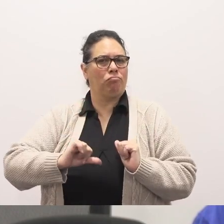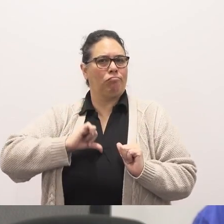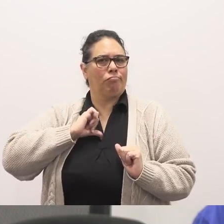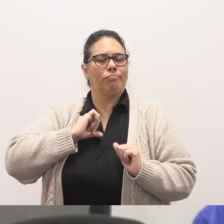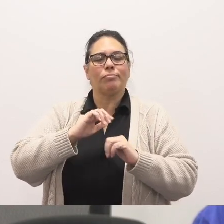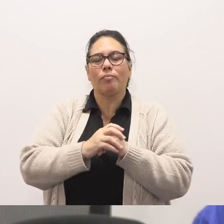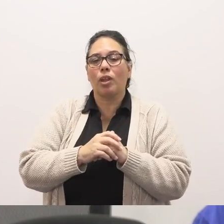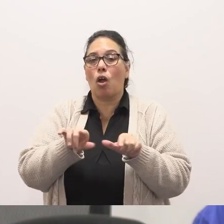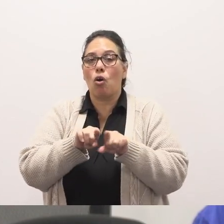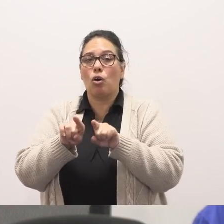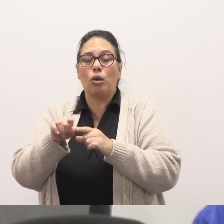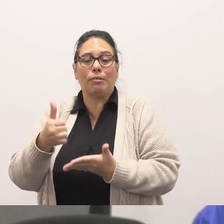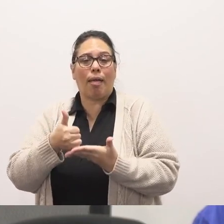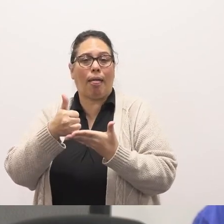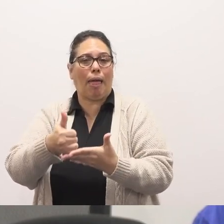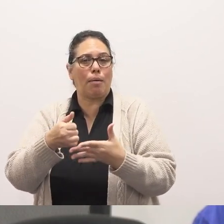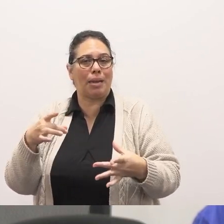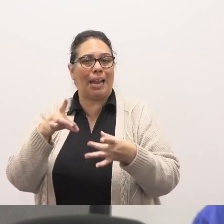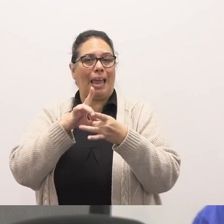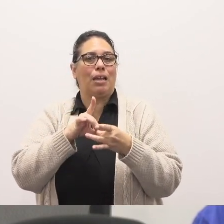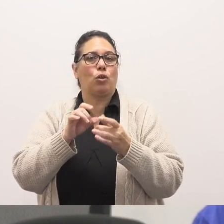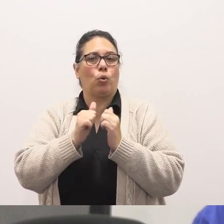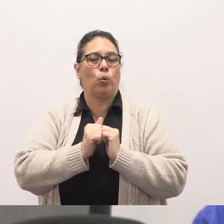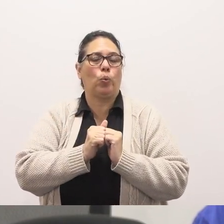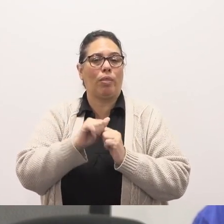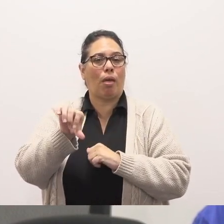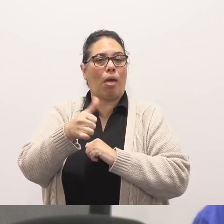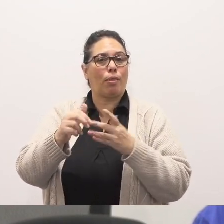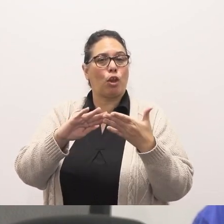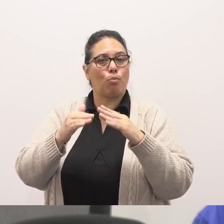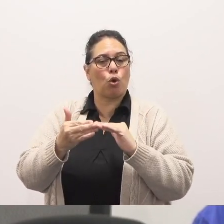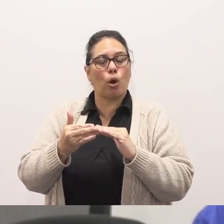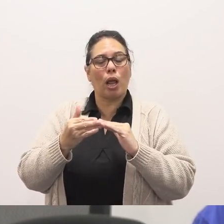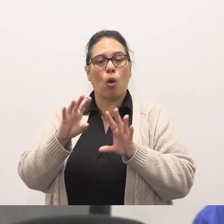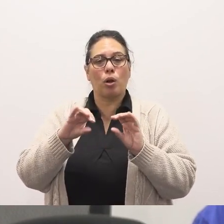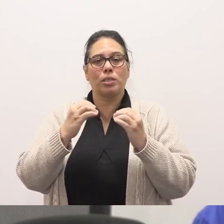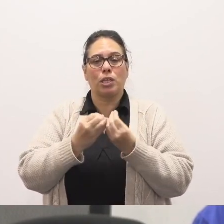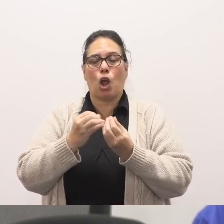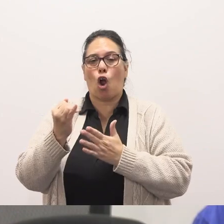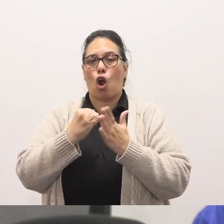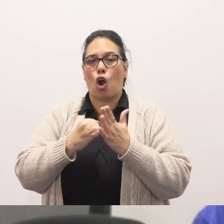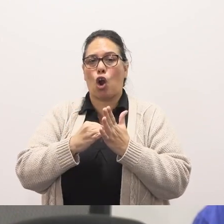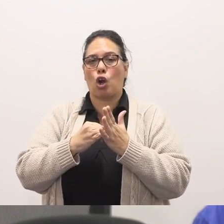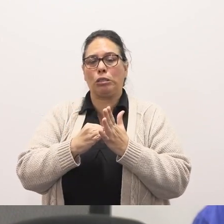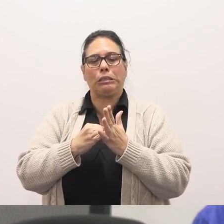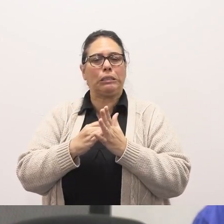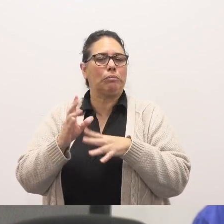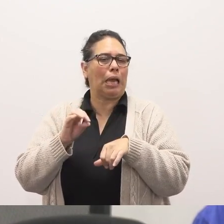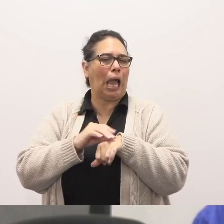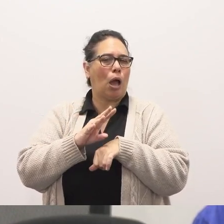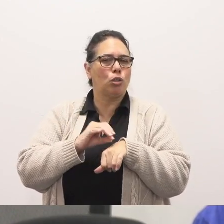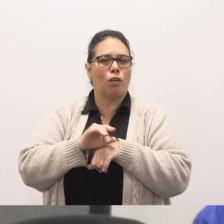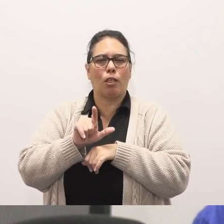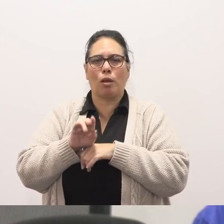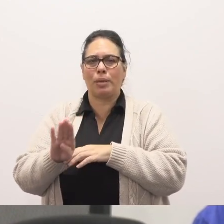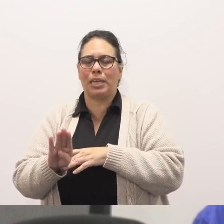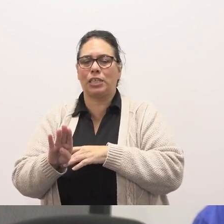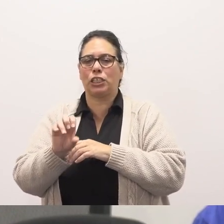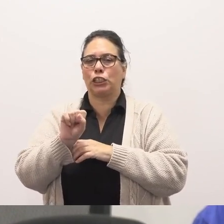It also helped connect us with the other community organizations like Arts Council for Long Beach, Downtown Long Beach Alliance, and Studio 111.